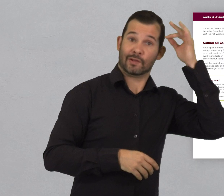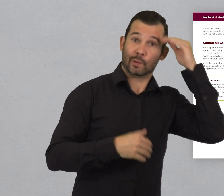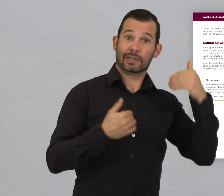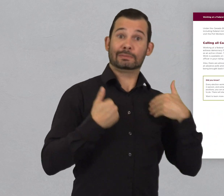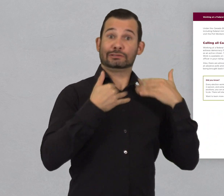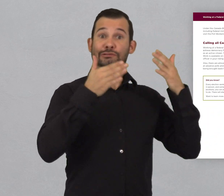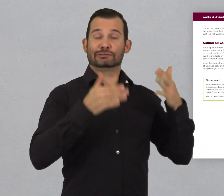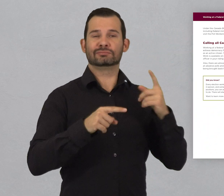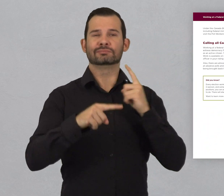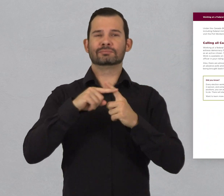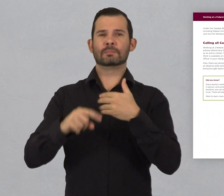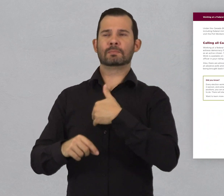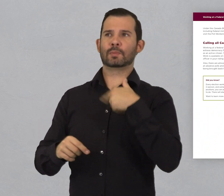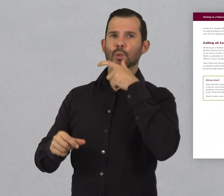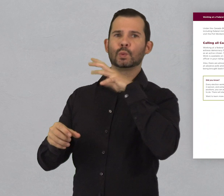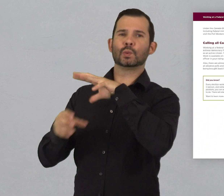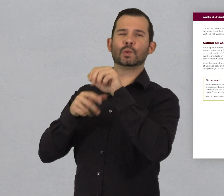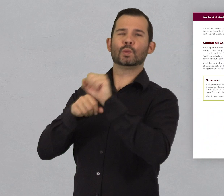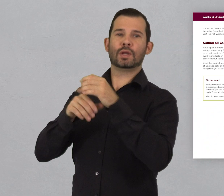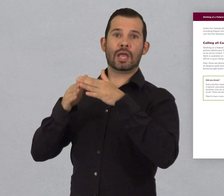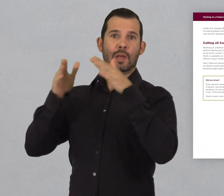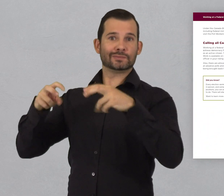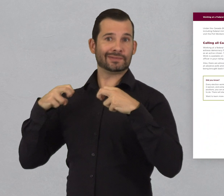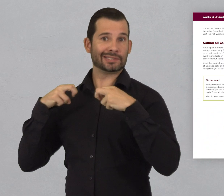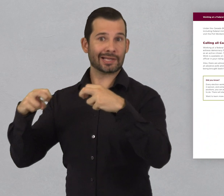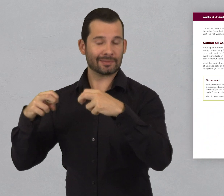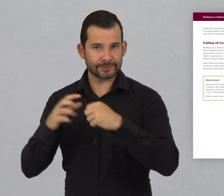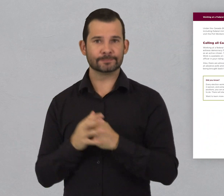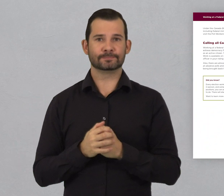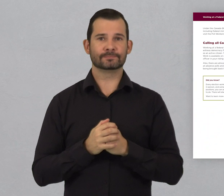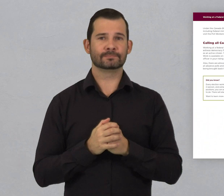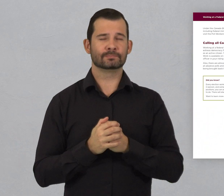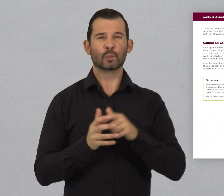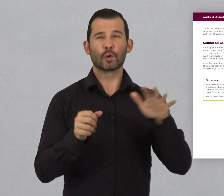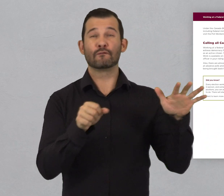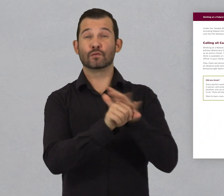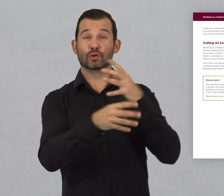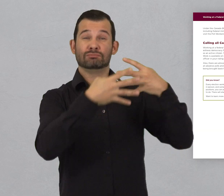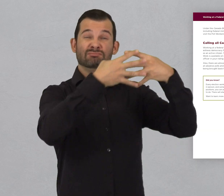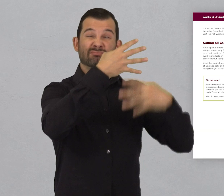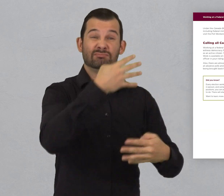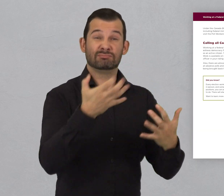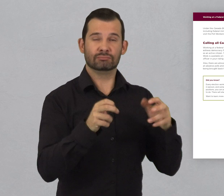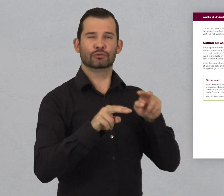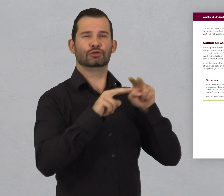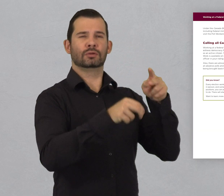federal ministers and members of the House of Commons. For the full list, visit the Poll Workers